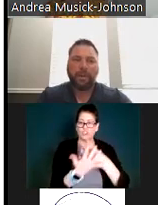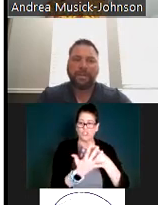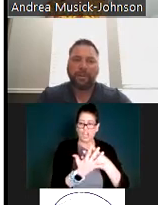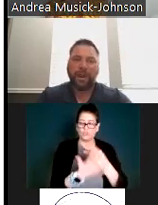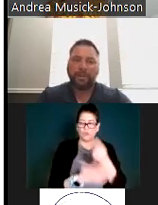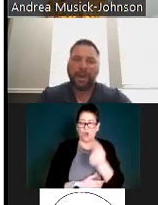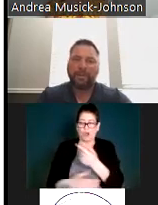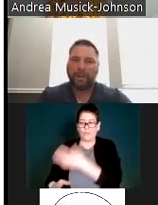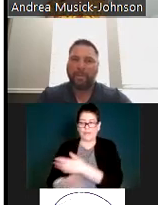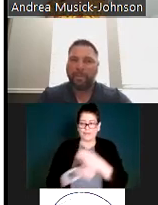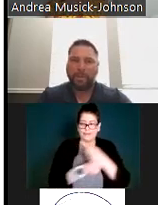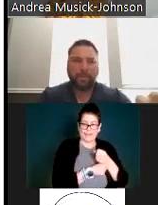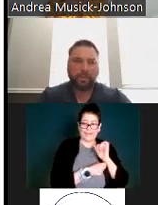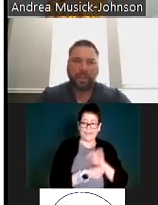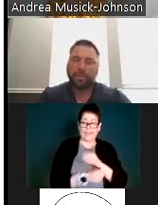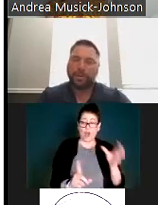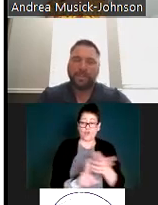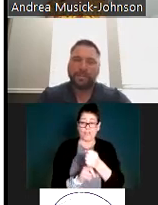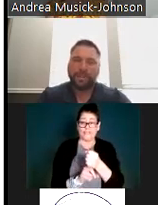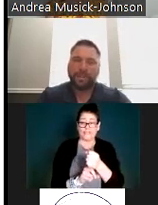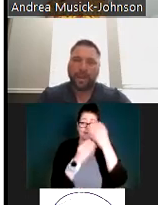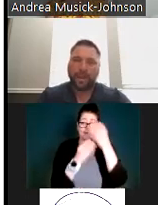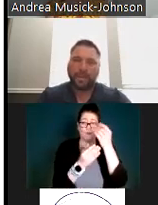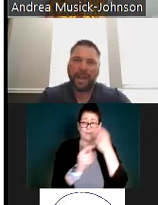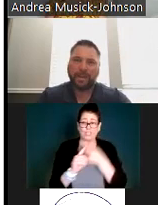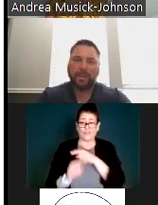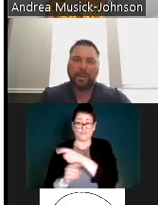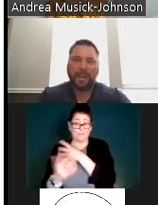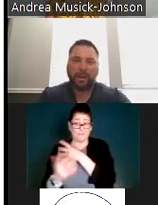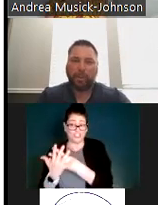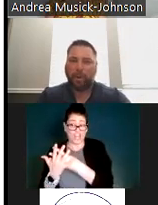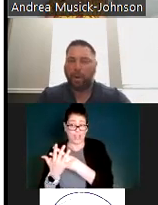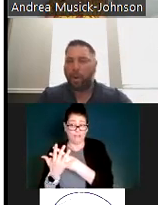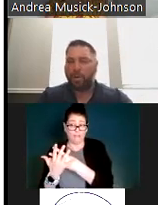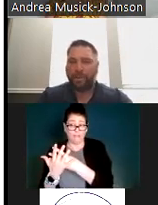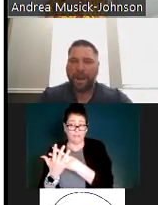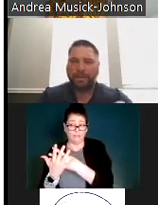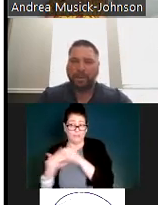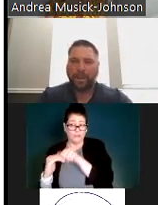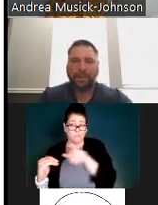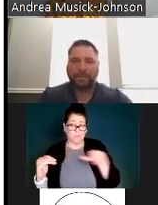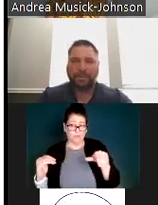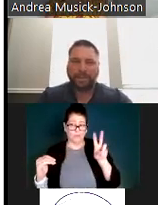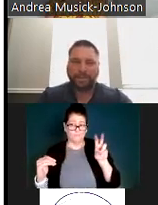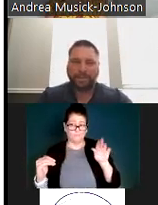arrest and crime data from the jail the person's arrested at. It'll port it over to VINE and put it into the VINE system.